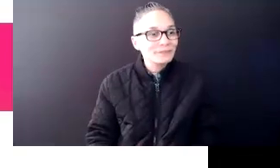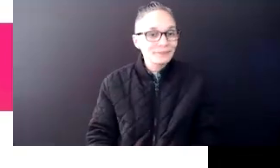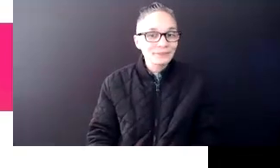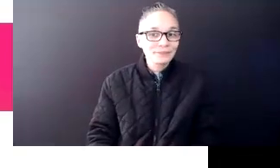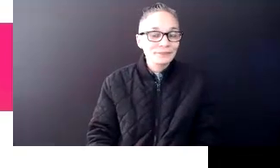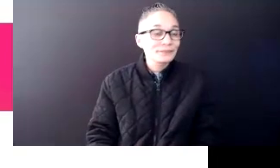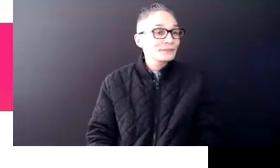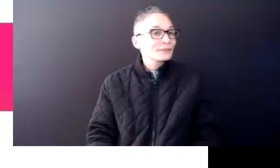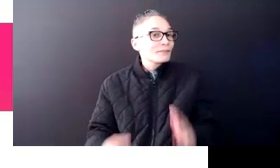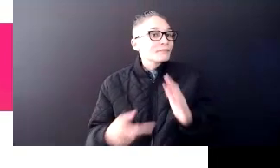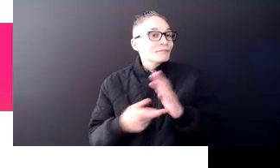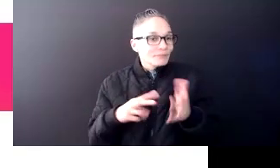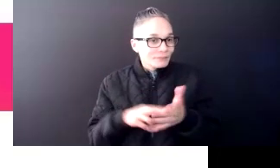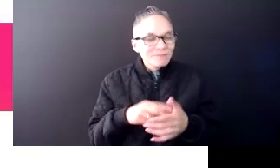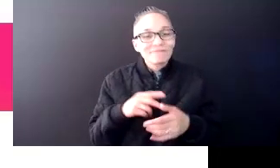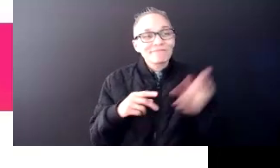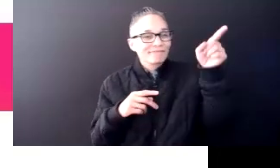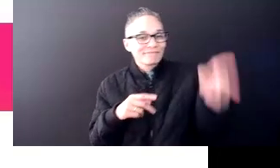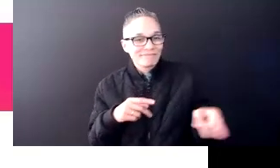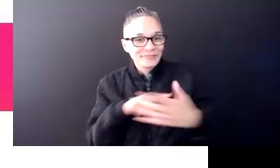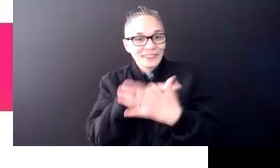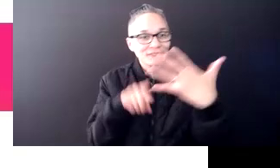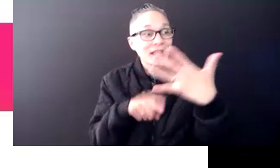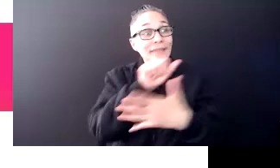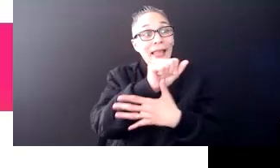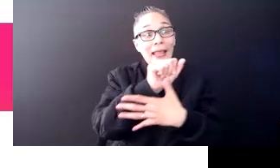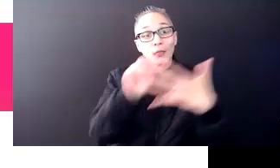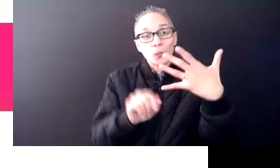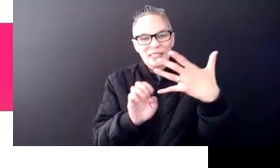And so again, these are, activities that most of us